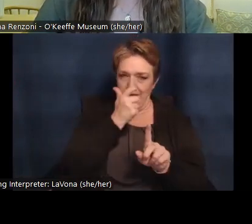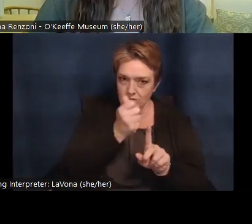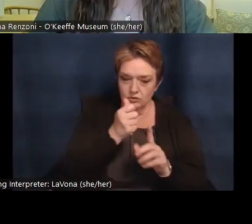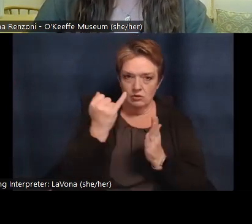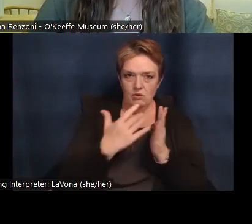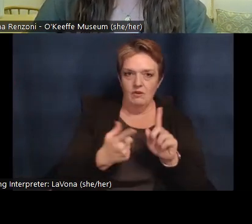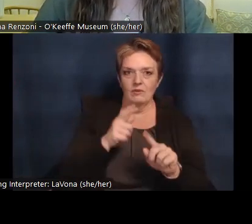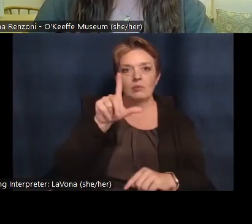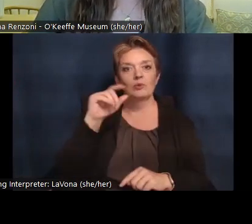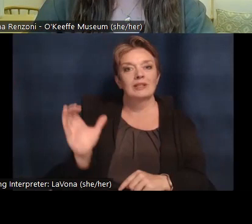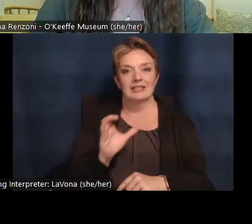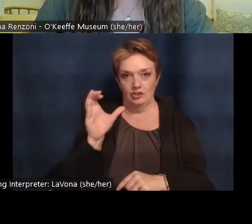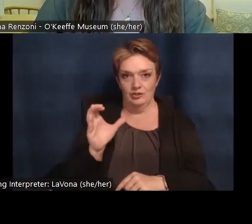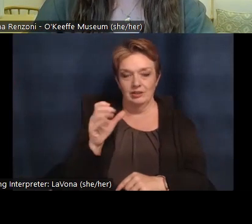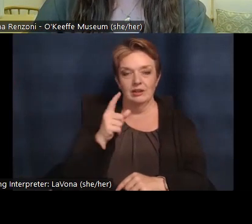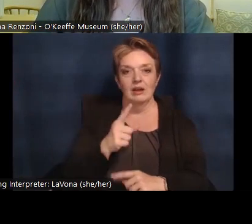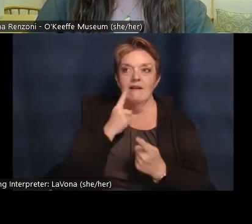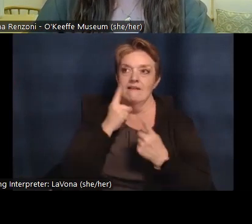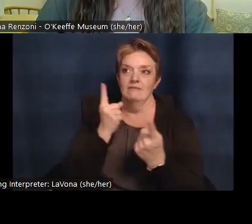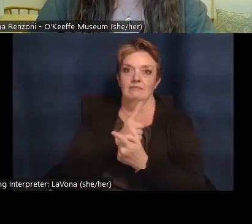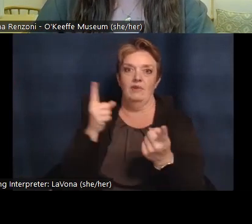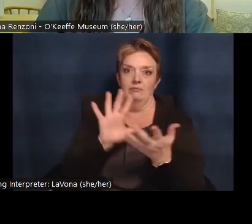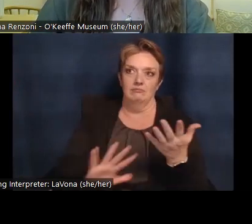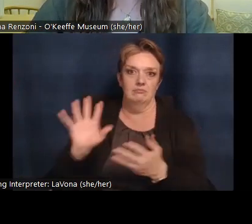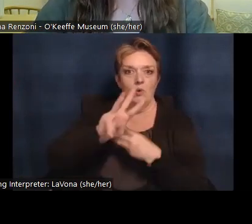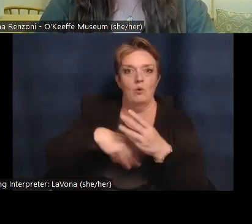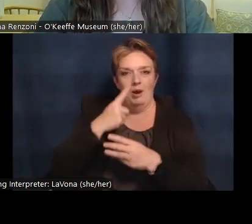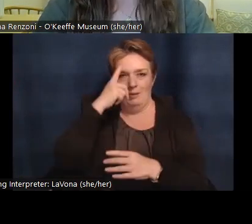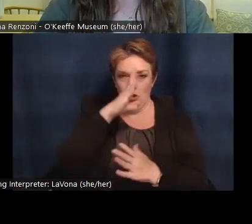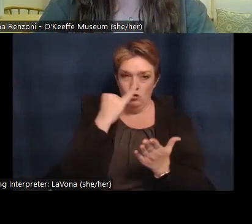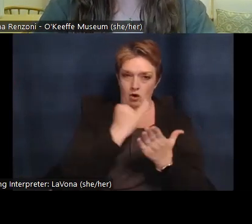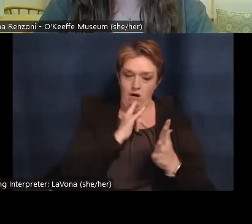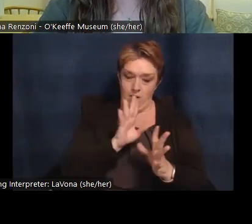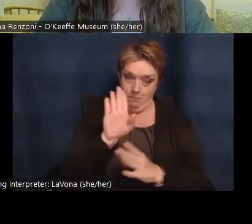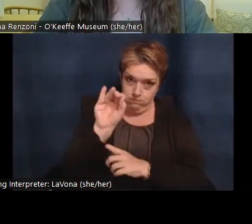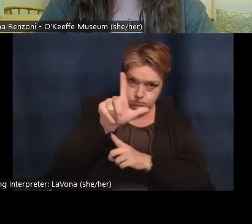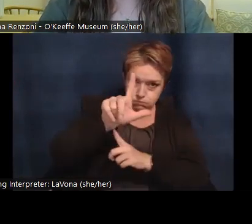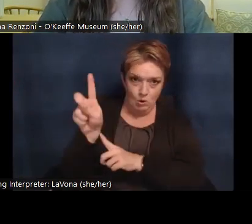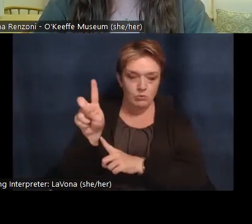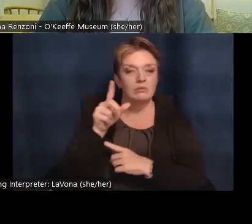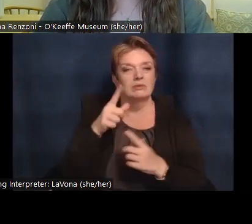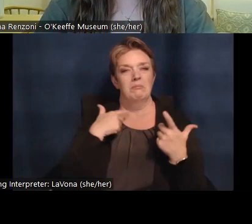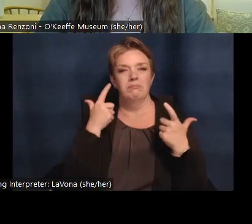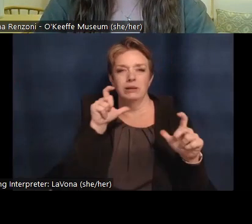Known internationally for her boldly innovative art, her distinct flowers, dramatic cityscapes,